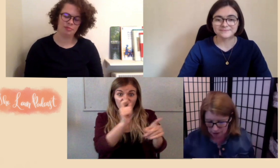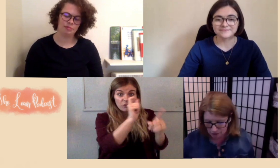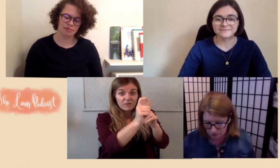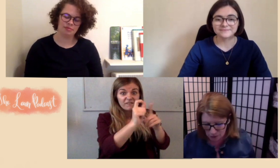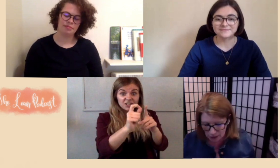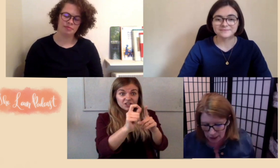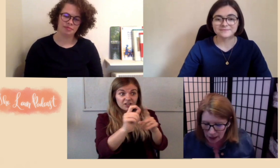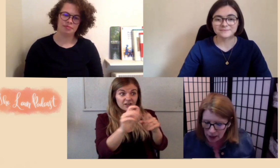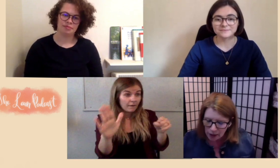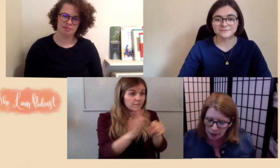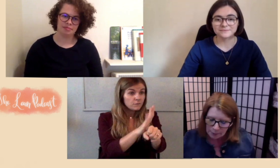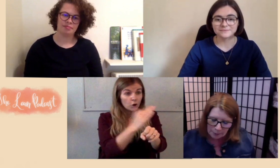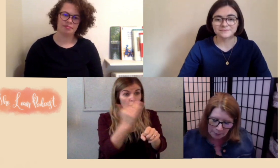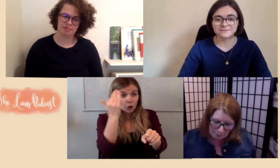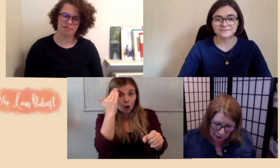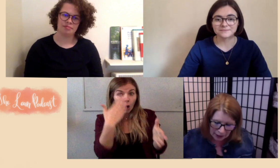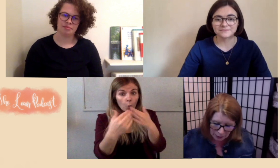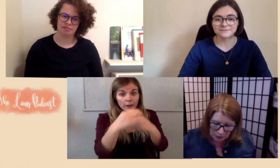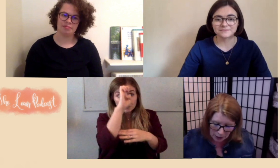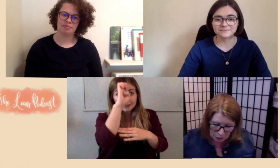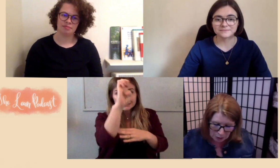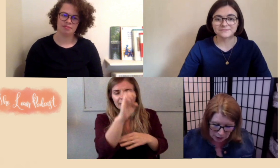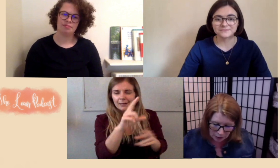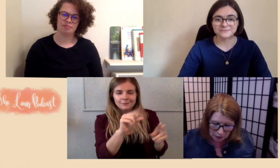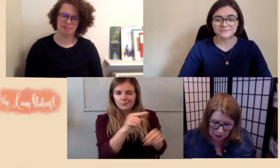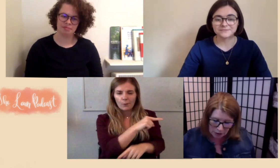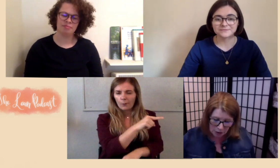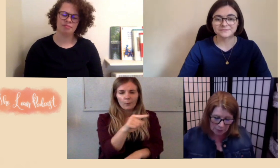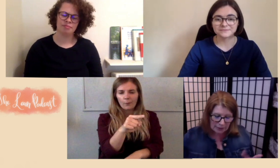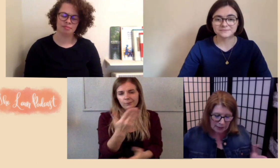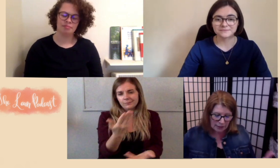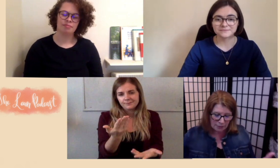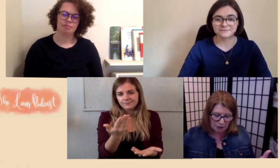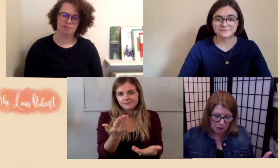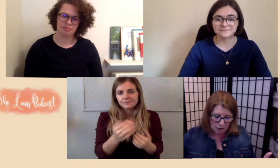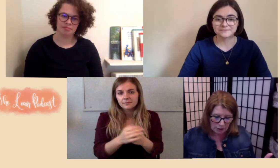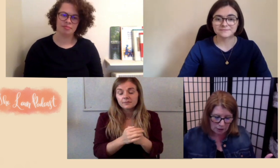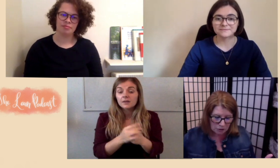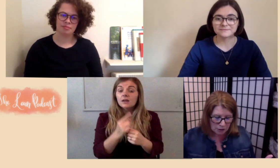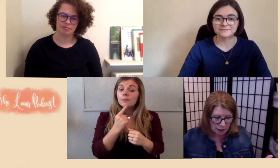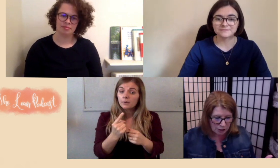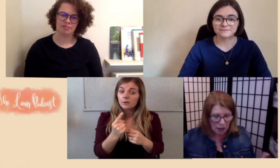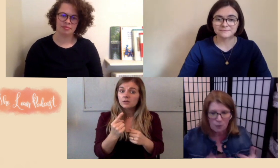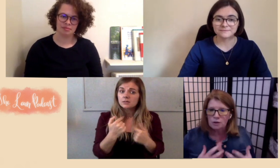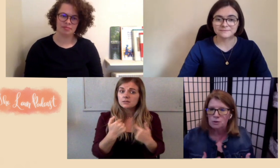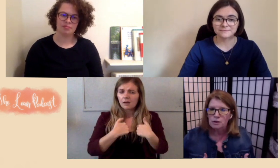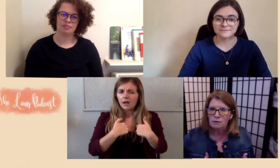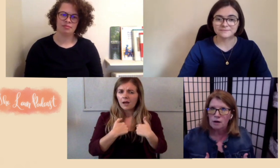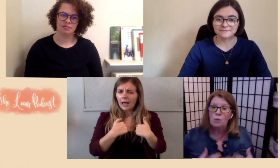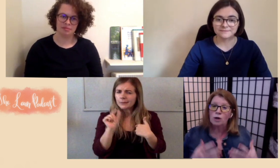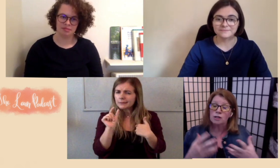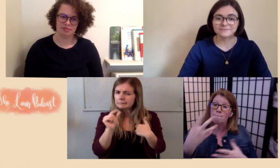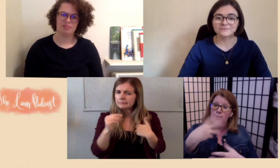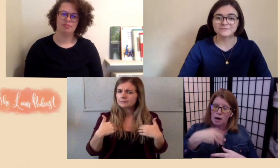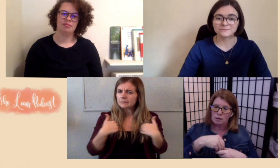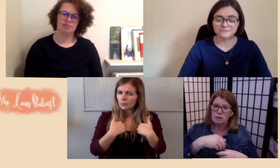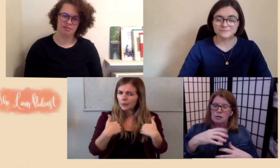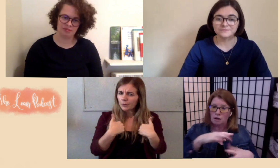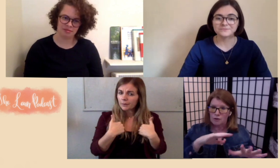I worked with, I worked amongst other professions. And I worked with these deaf professionals amongst other hearing professionals,